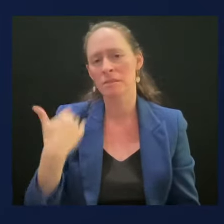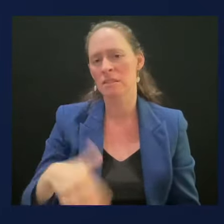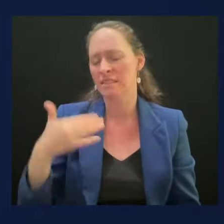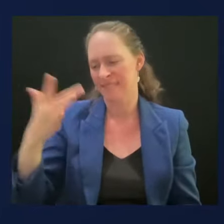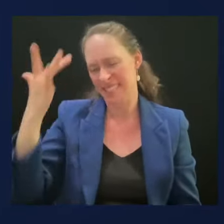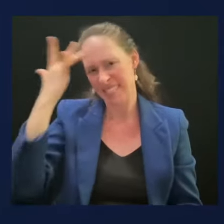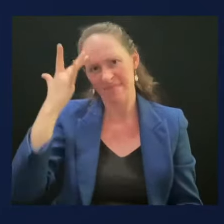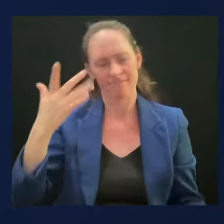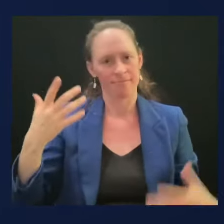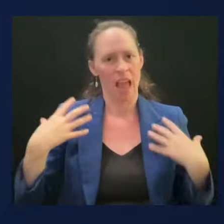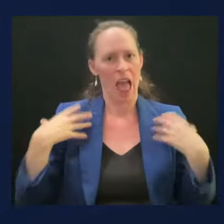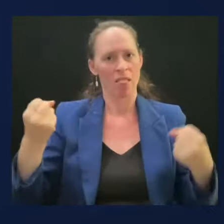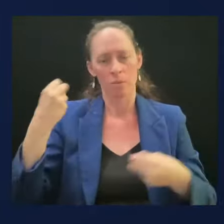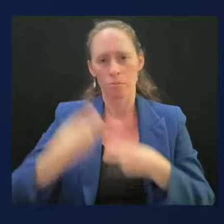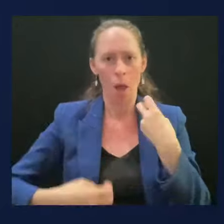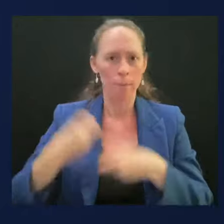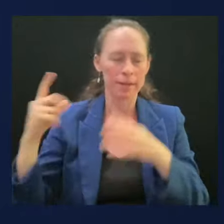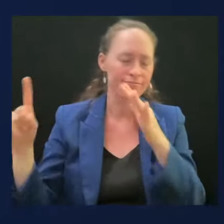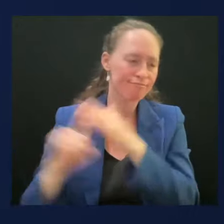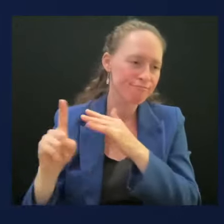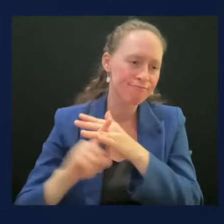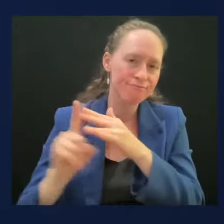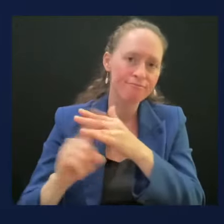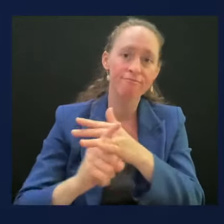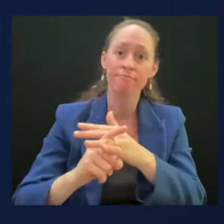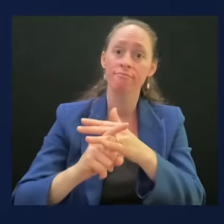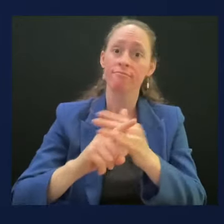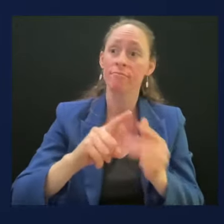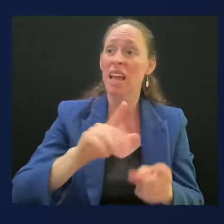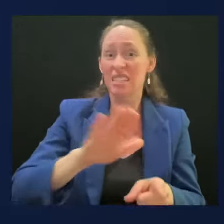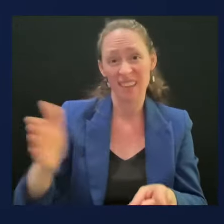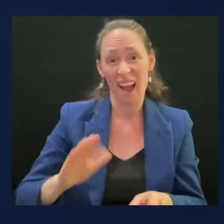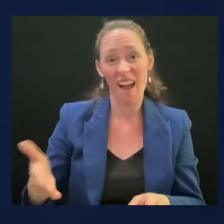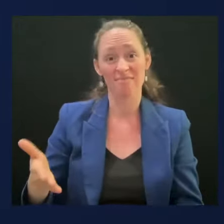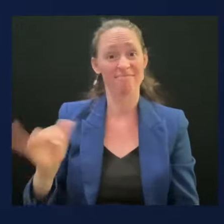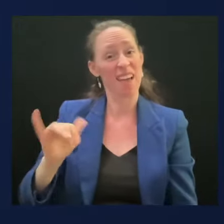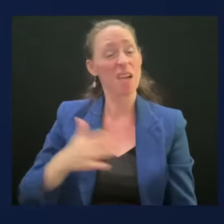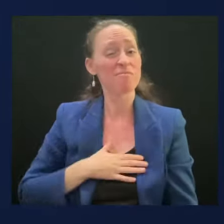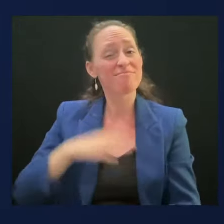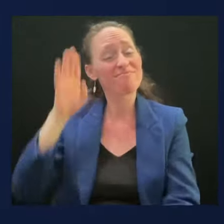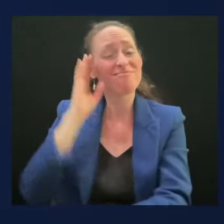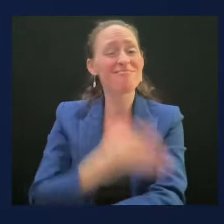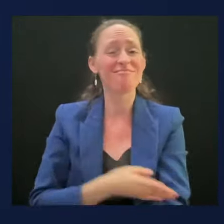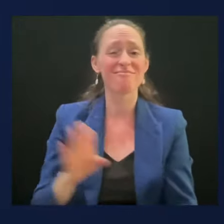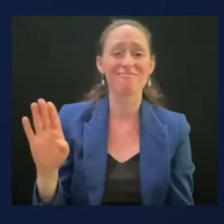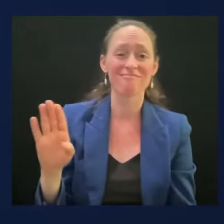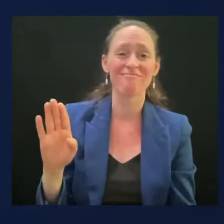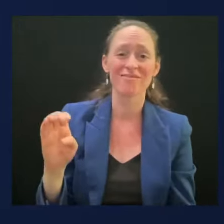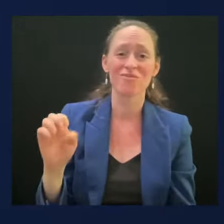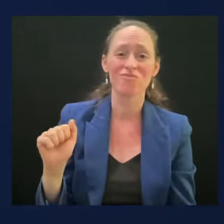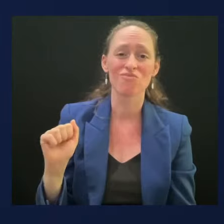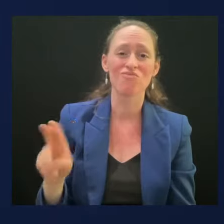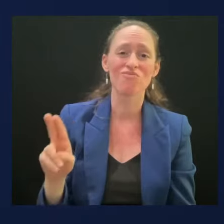like my son Beau, or like Sergeant First Class Heath Robinson, for whom the Act is named.